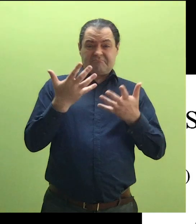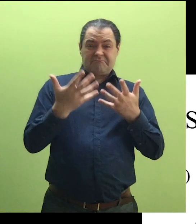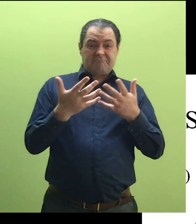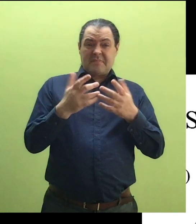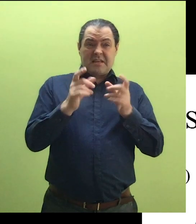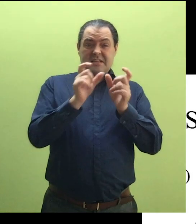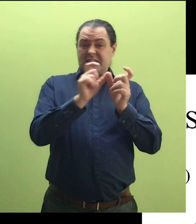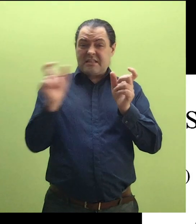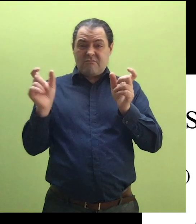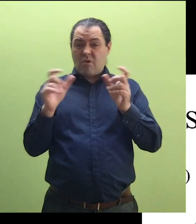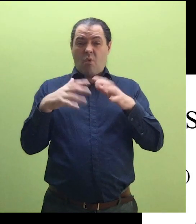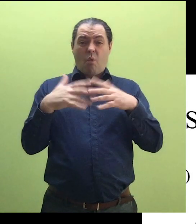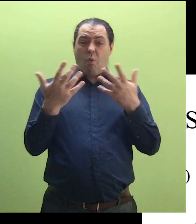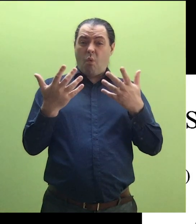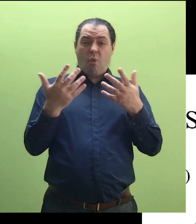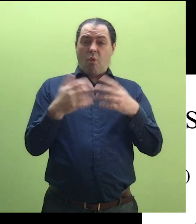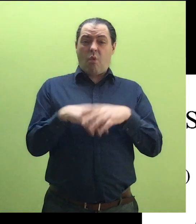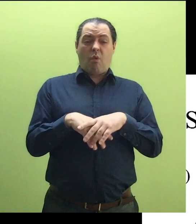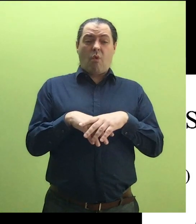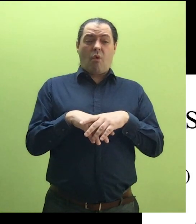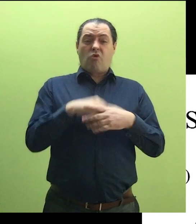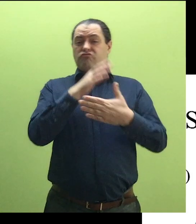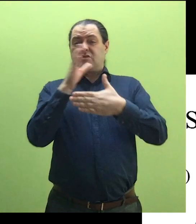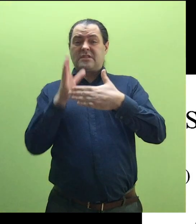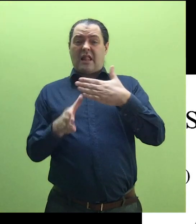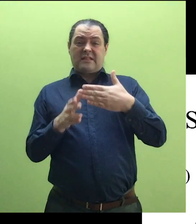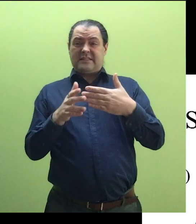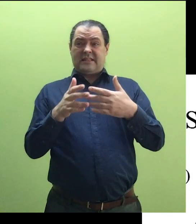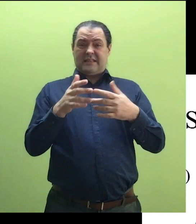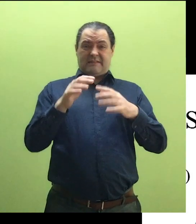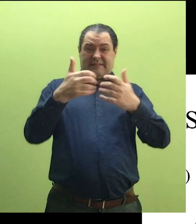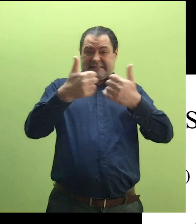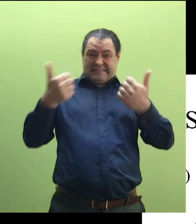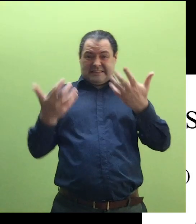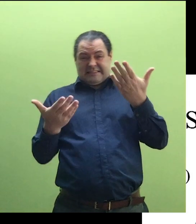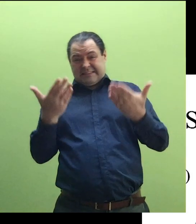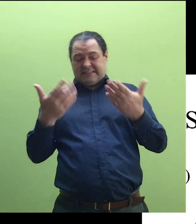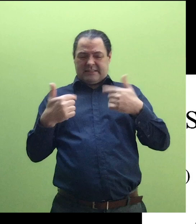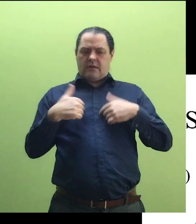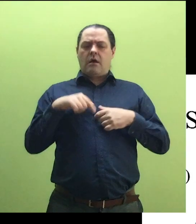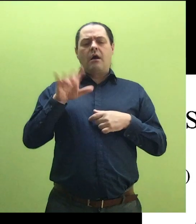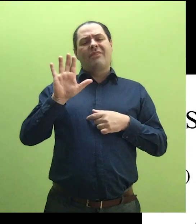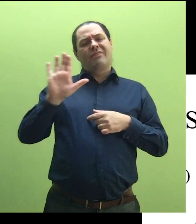should be categorized as serial verb constructions or resultatives, and they choose to mention them as resultatives